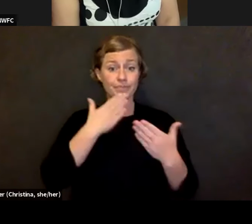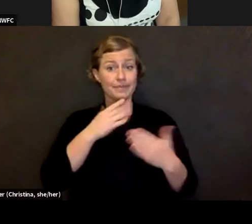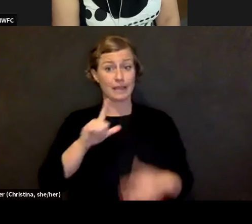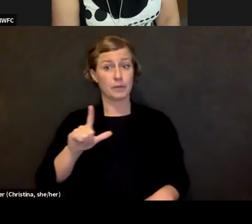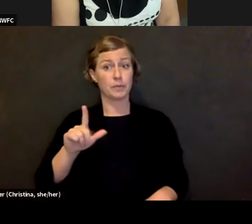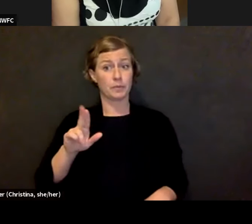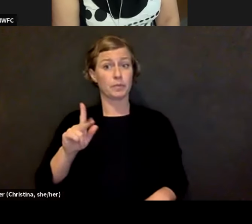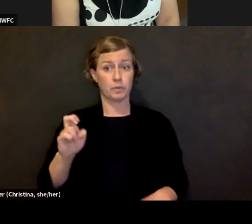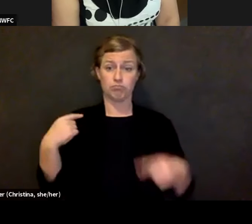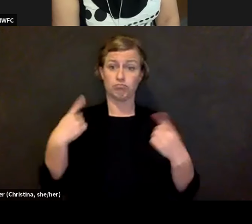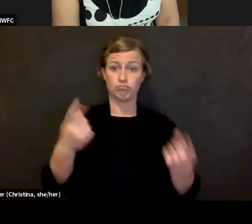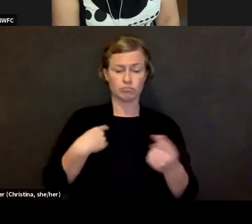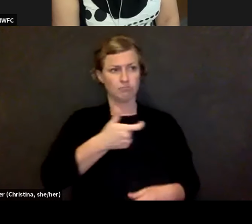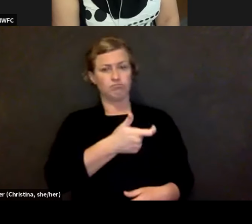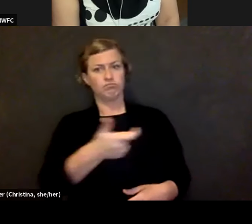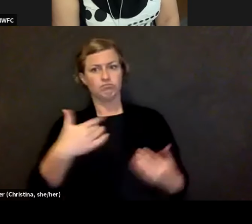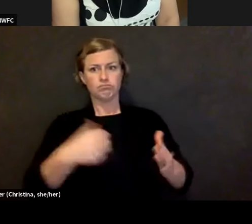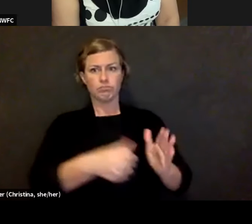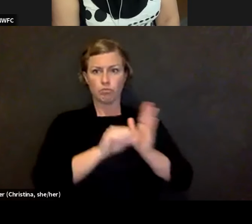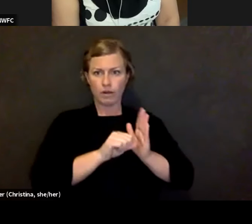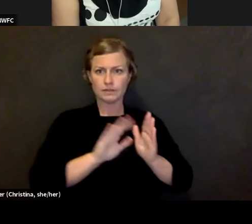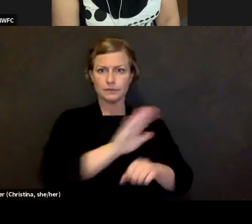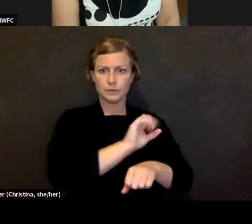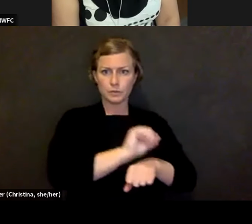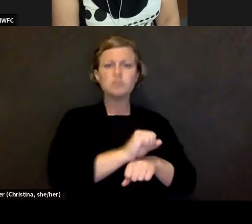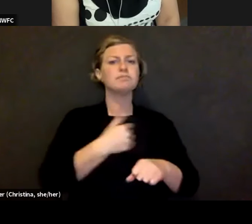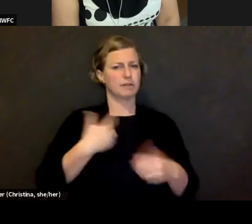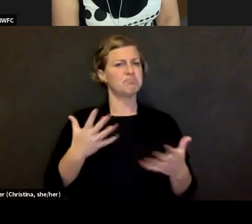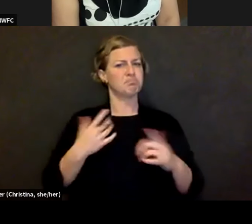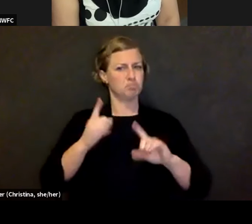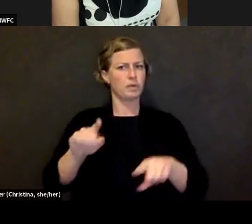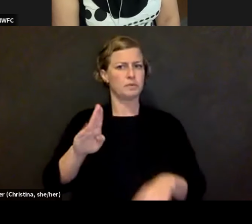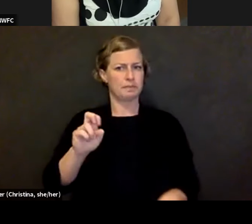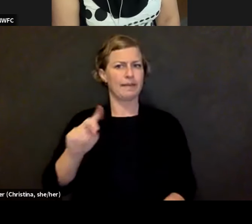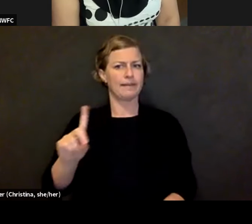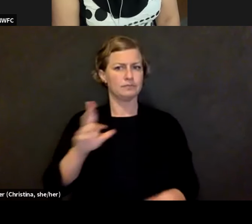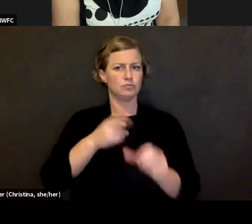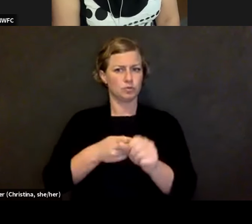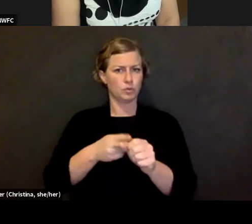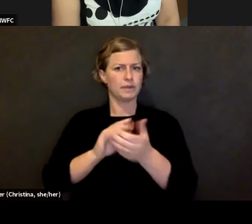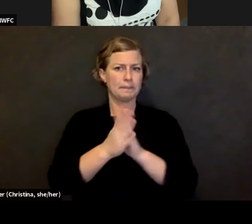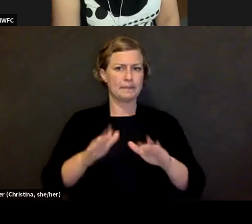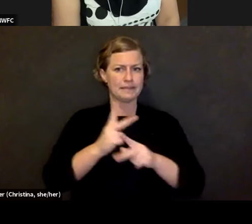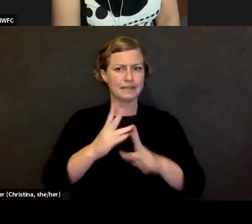needs help. Thank you, Luke. I have